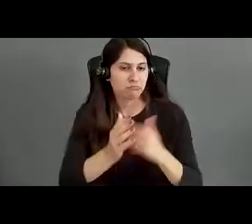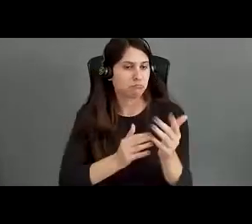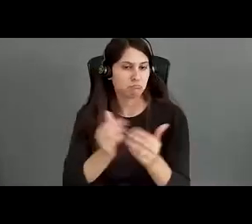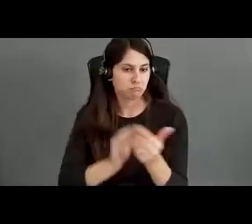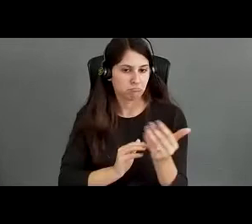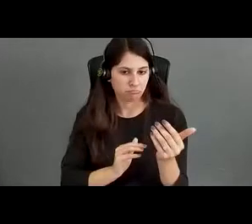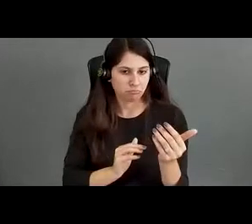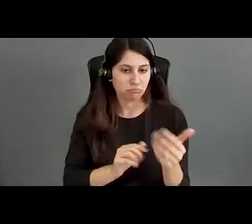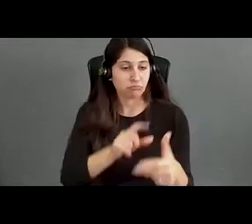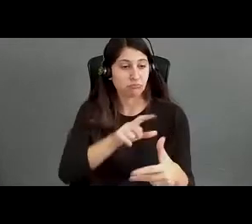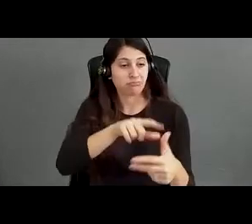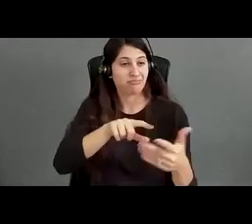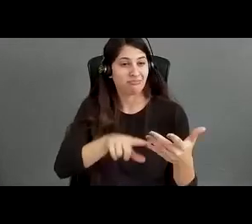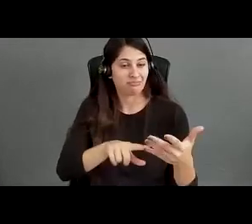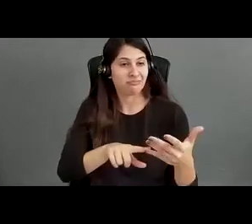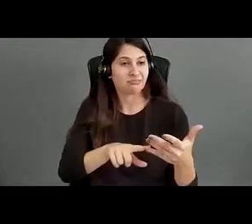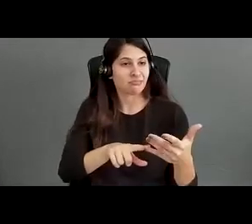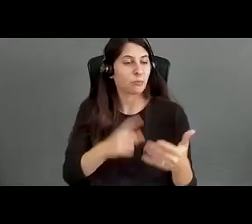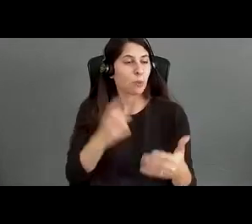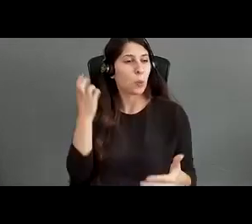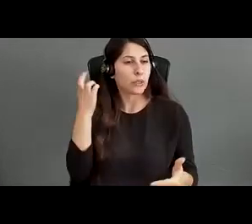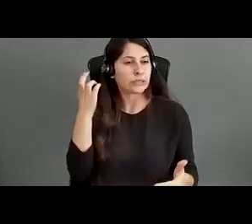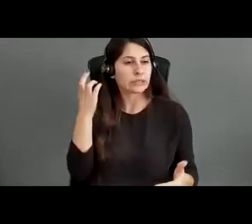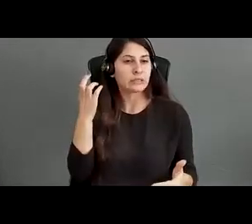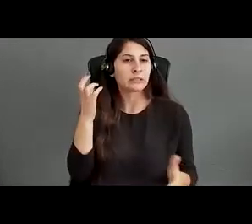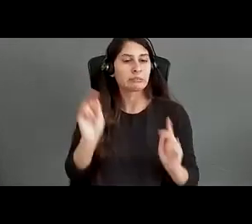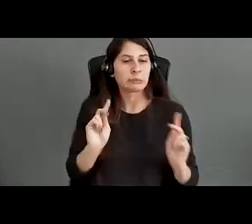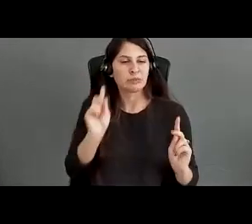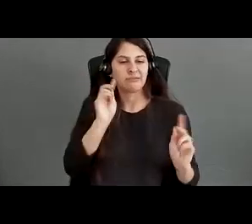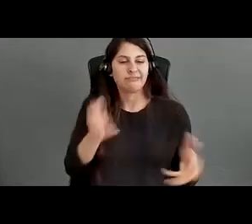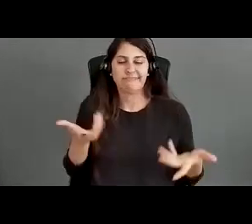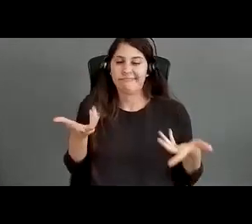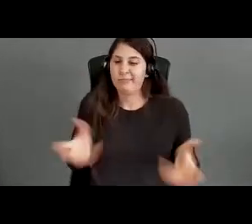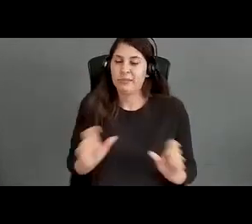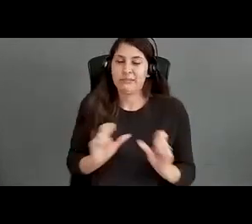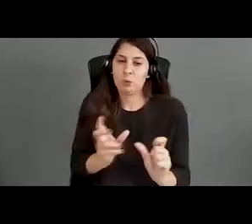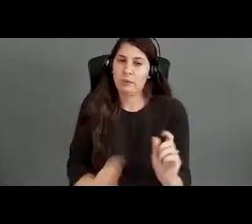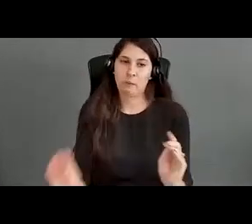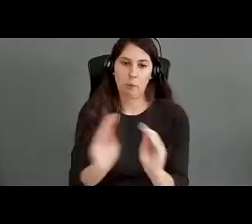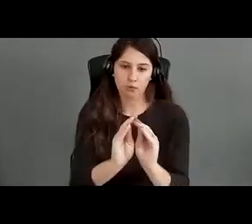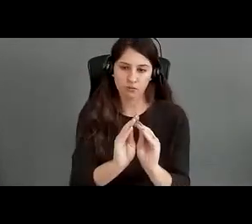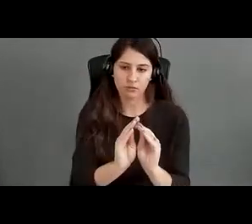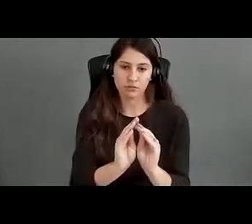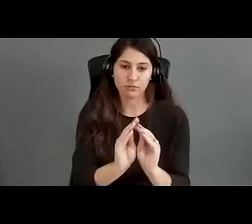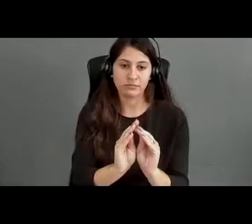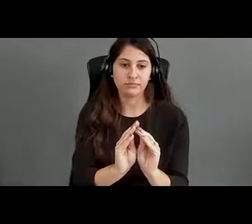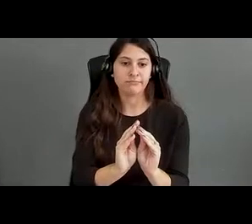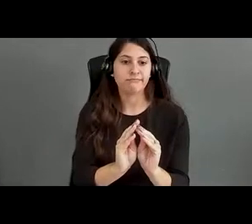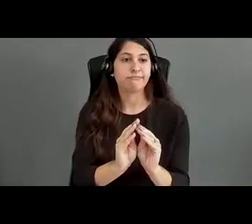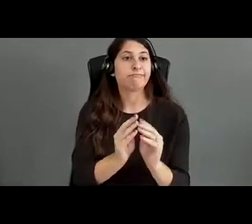Those are some of the primary reasons people drop out of treatment, they have one bad experience and they don't go back.